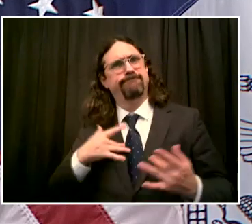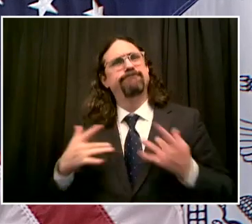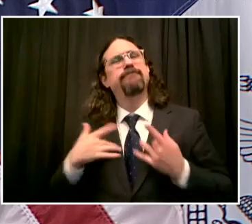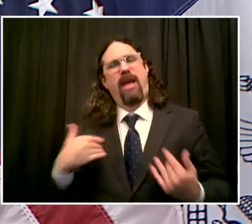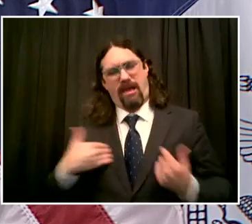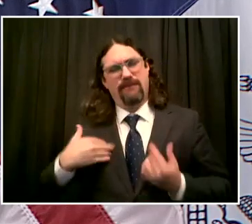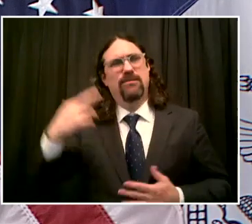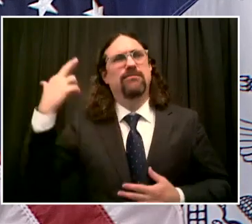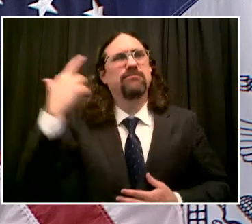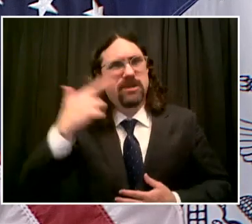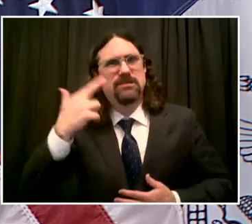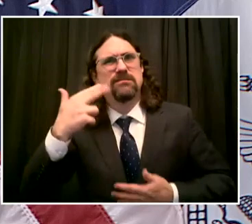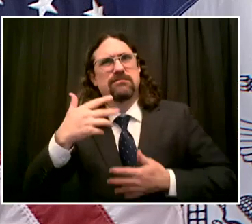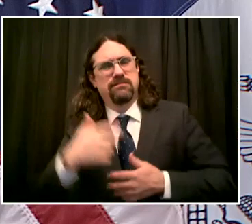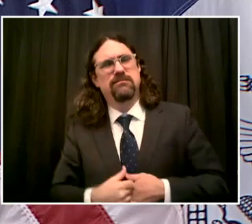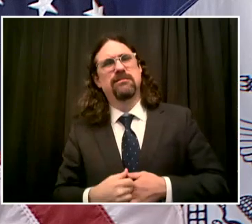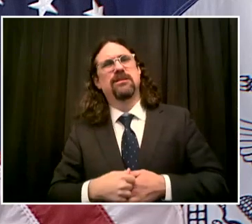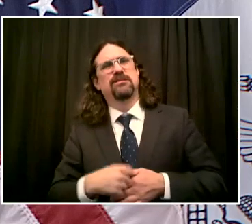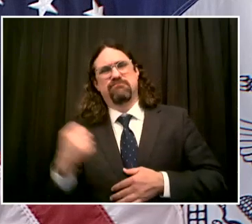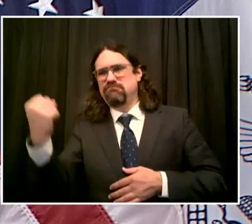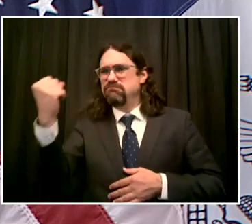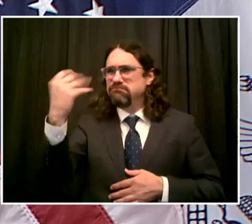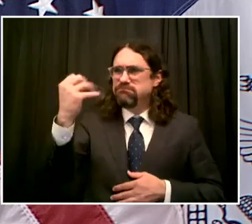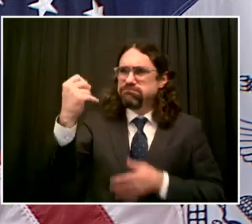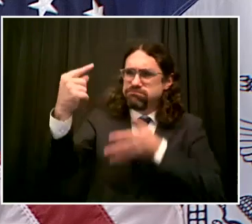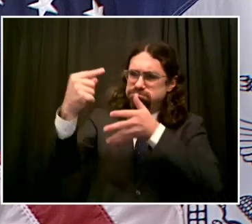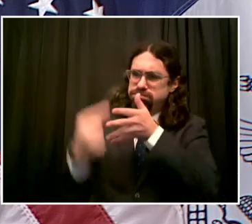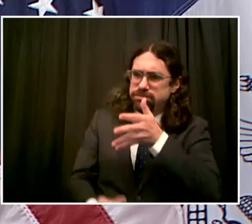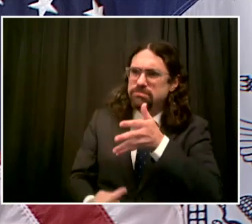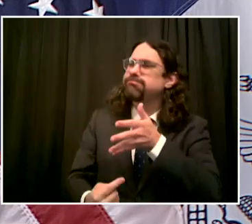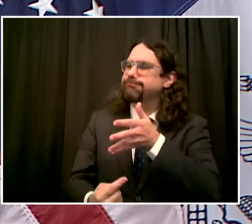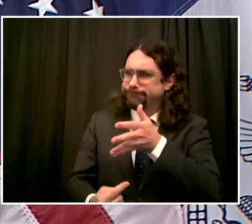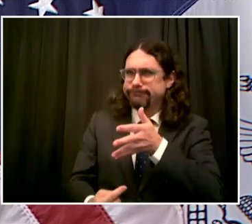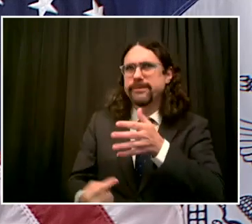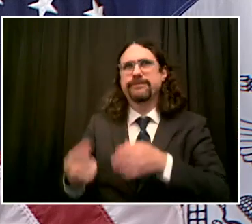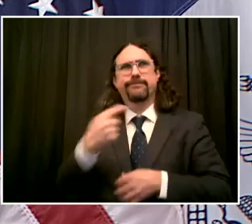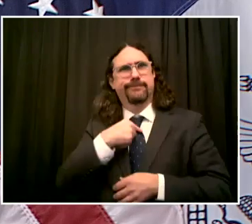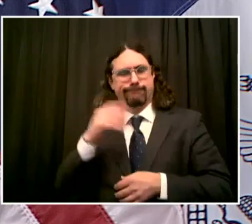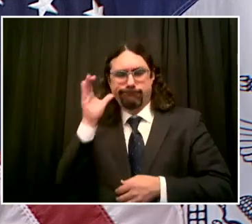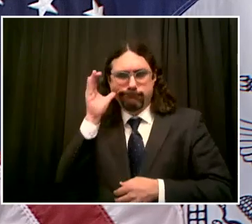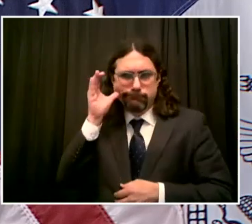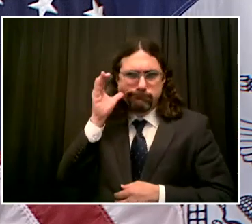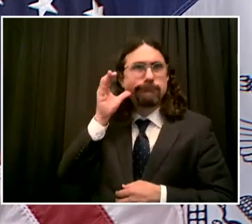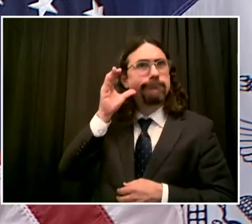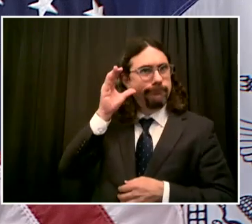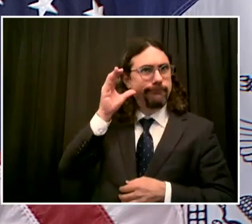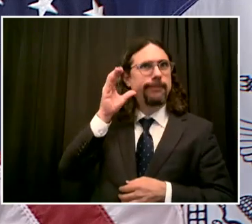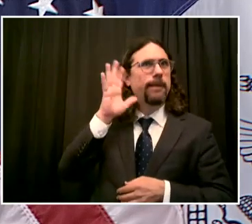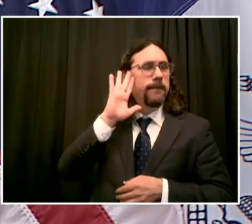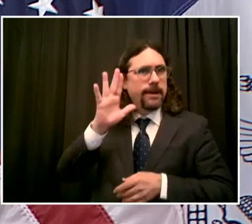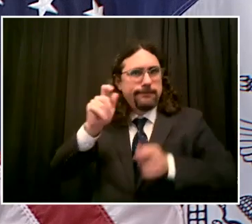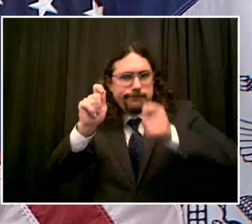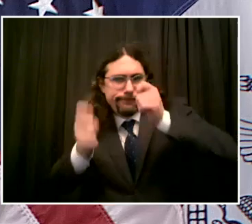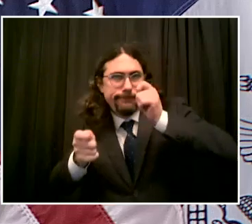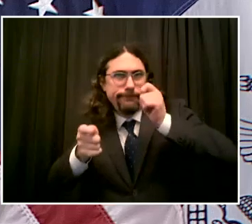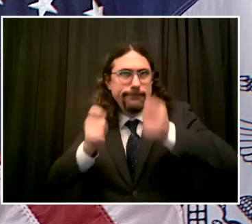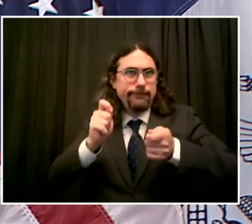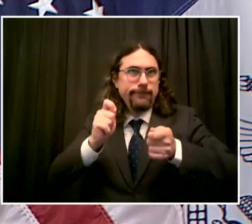BETWEEN POLICE AND COMMUNITY, WHO WANT TO SEE REFORM. WE WILL MAKE TT HACHGEAN.